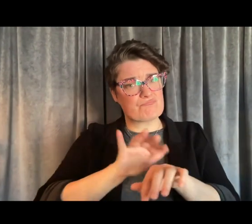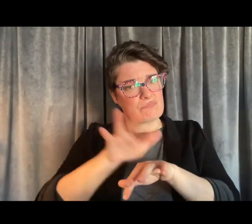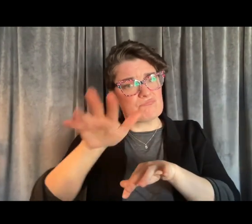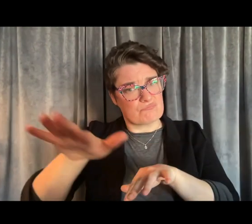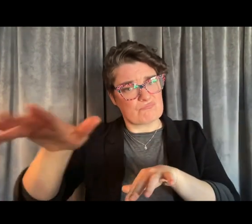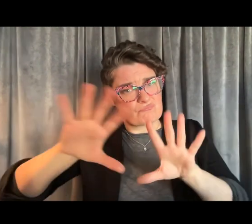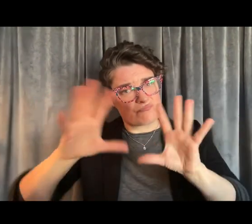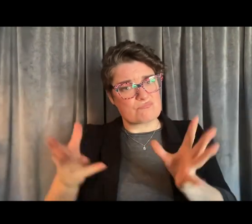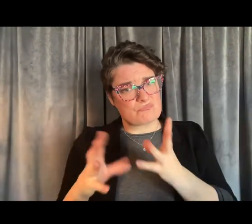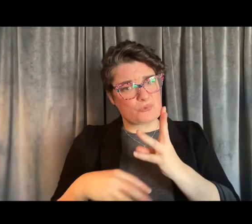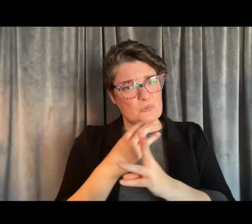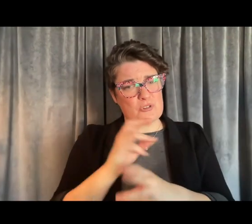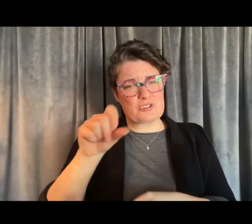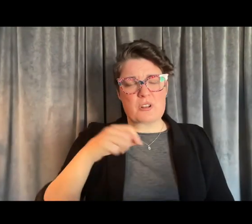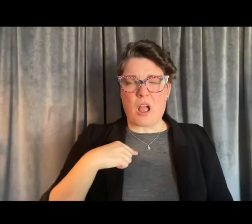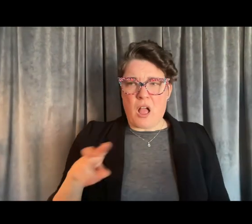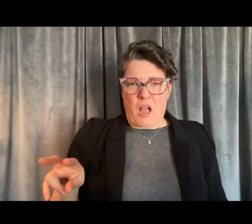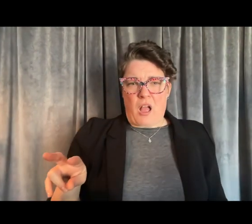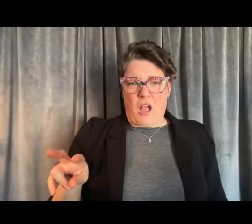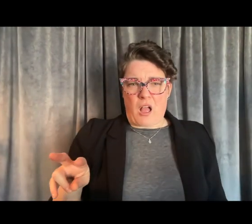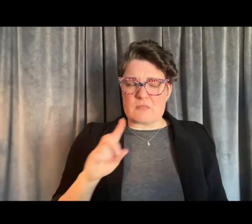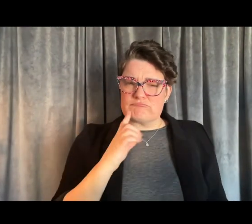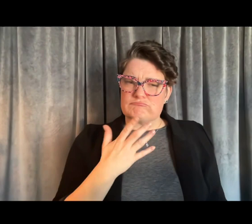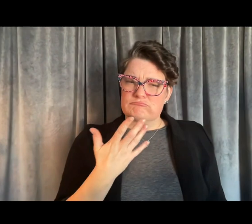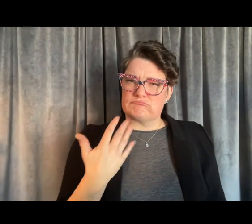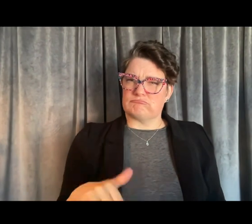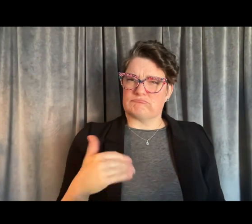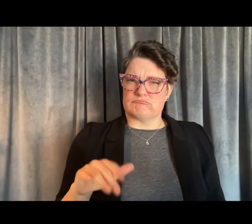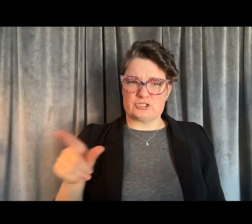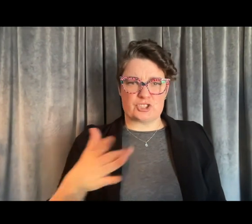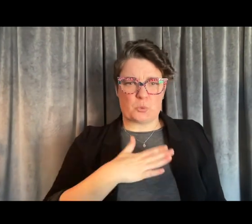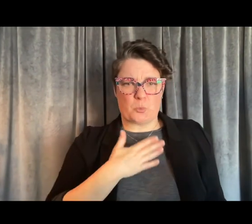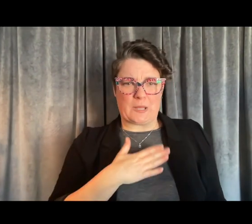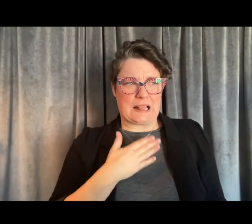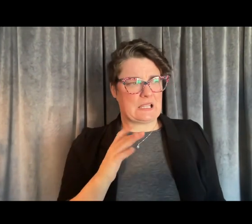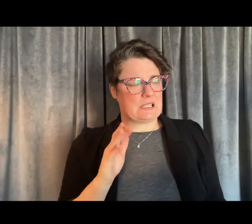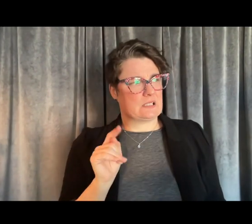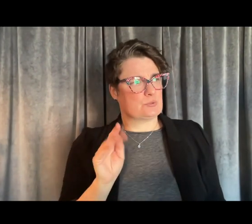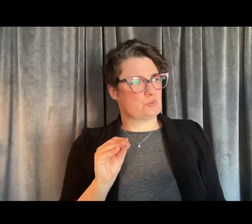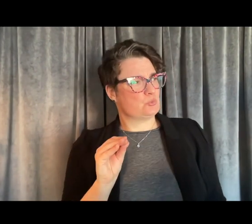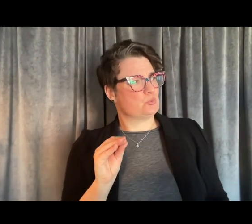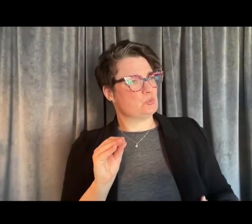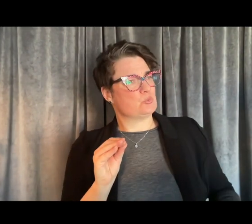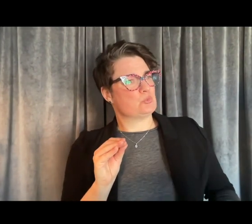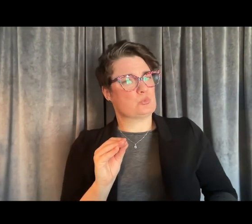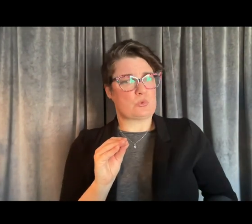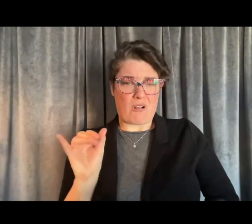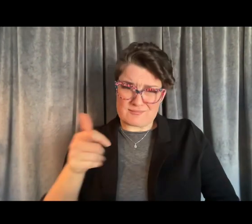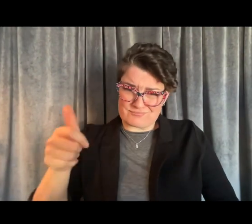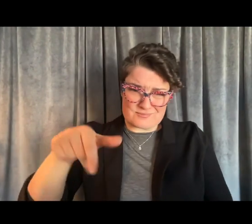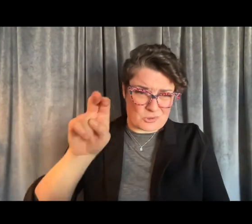and I just really appreciated that she was willing to put herself into, you know, as